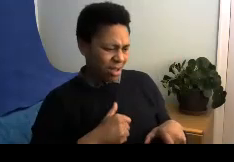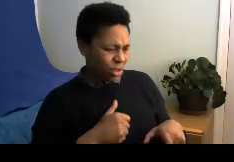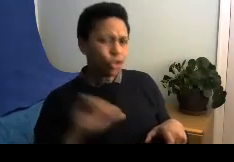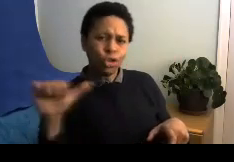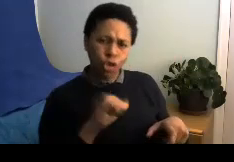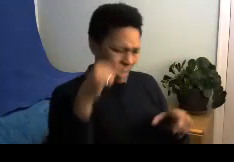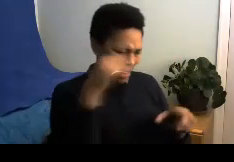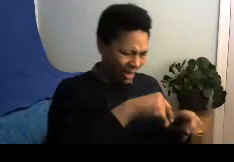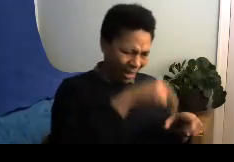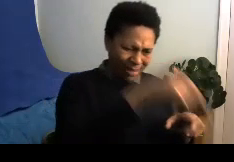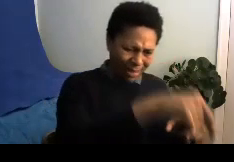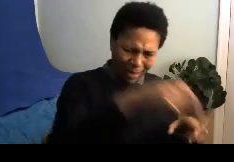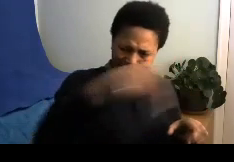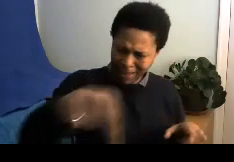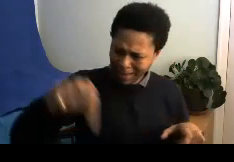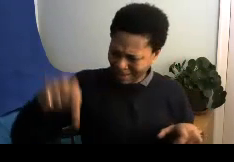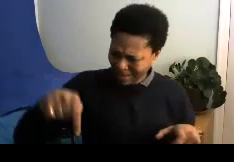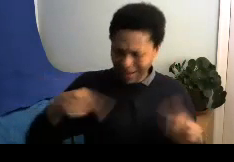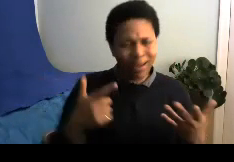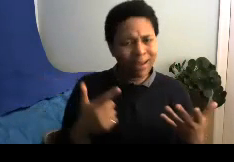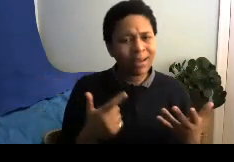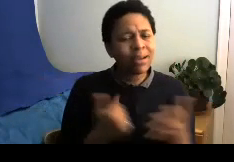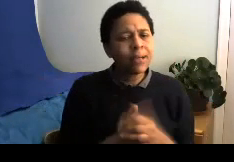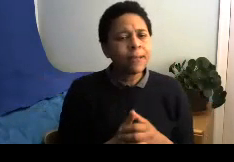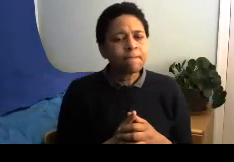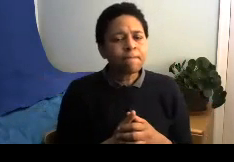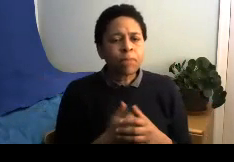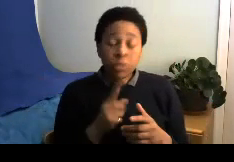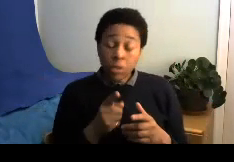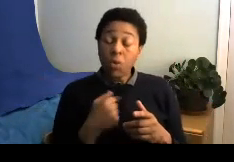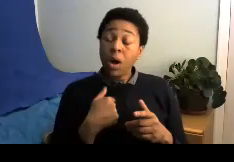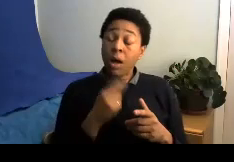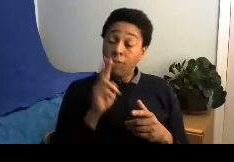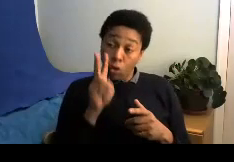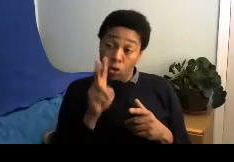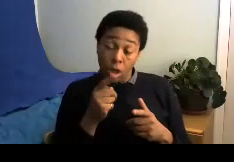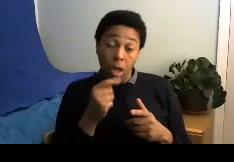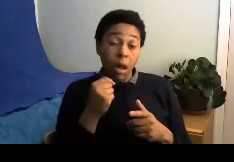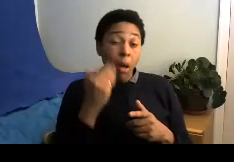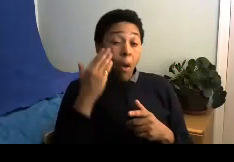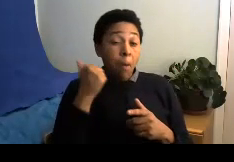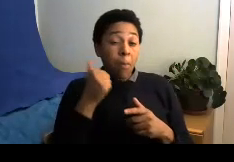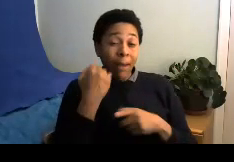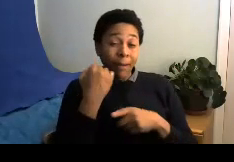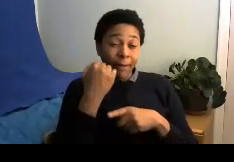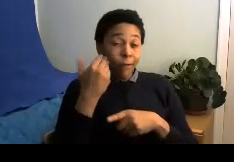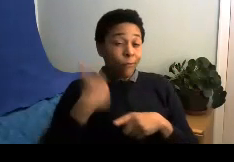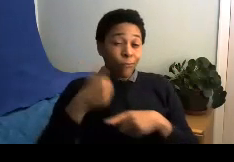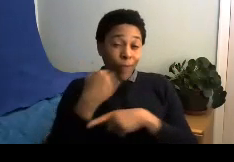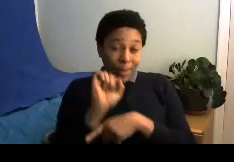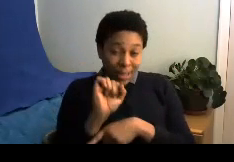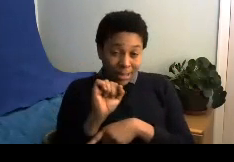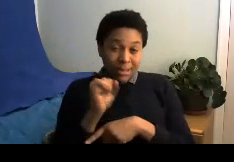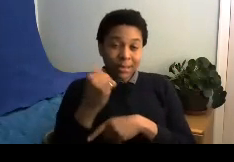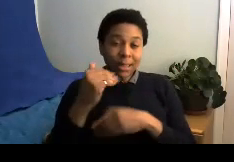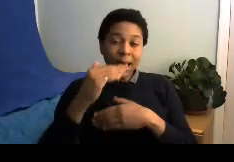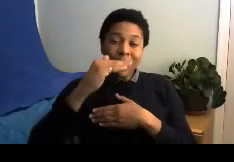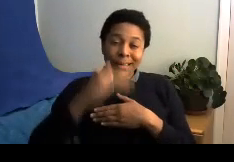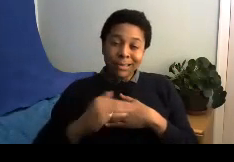people from, you know, Black feminists to South Asian workers